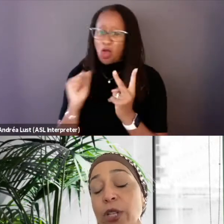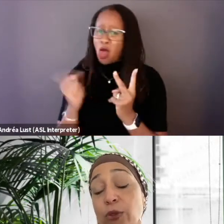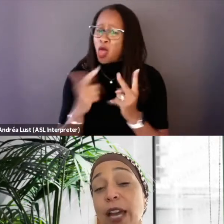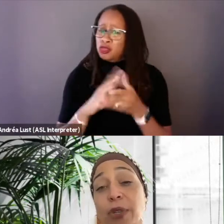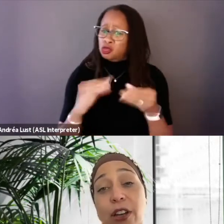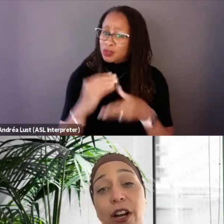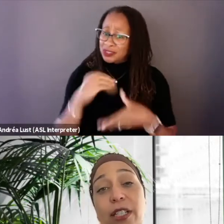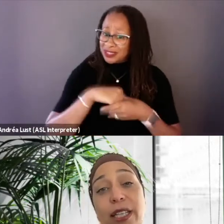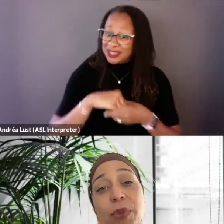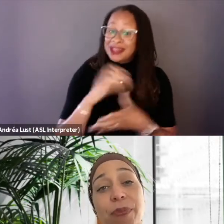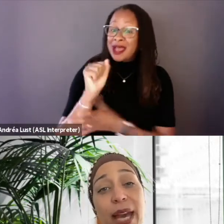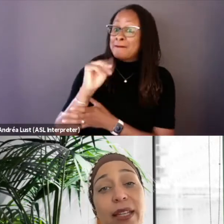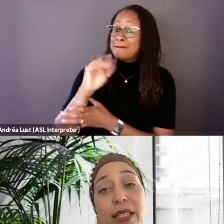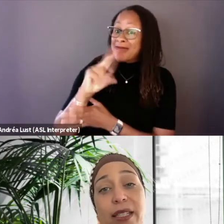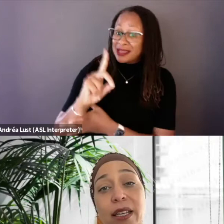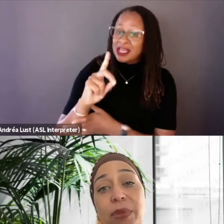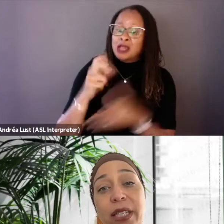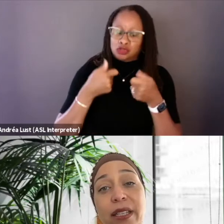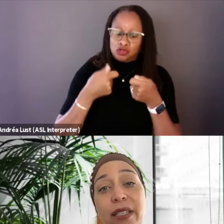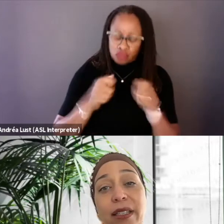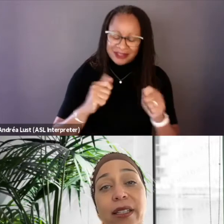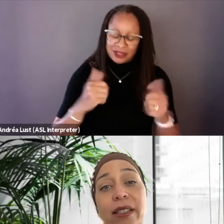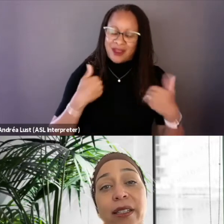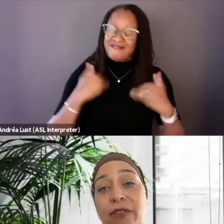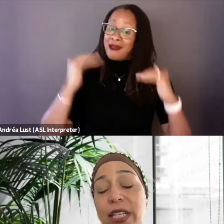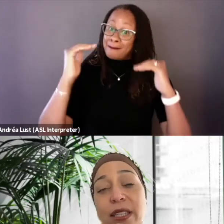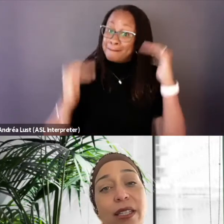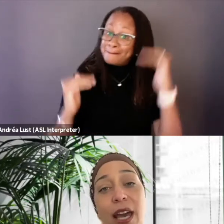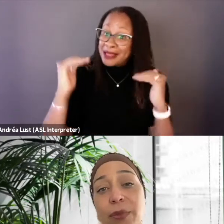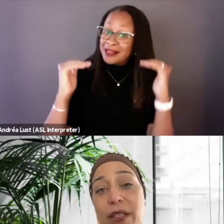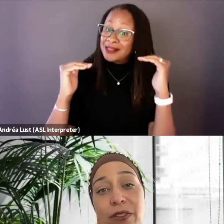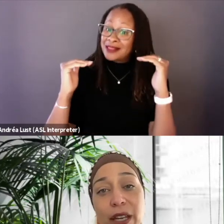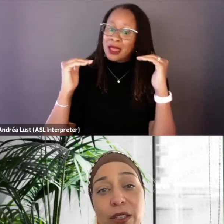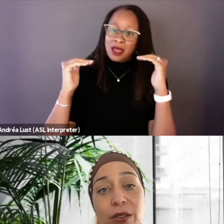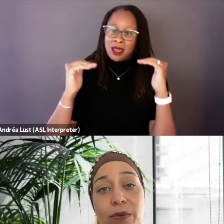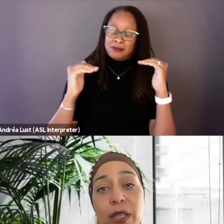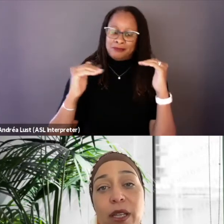we tried really hard to keep a balance because none of these things happen in a vacuum.